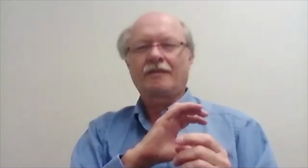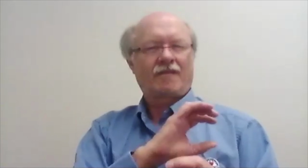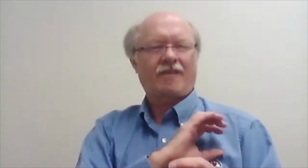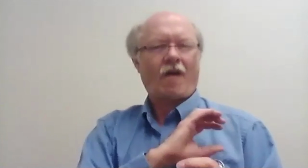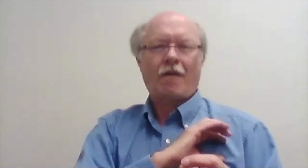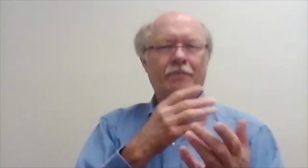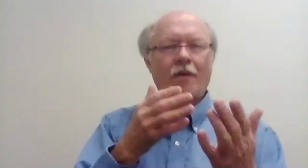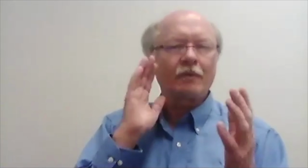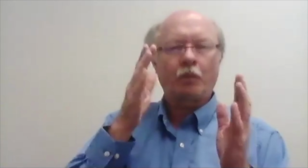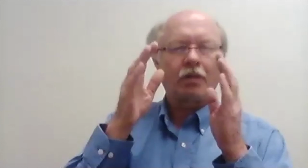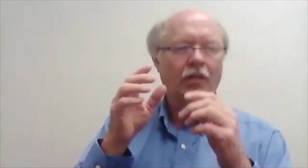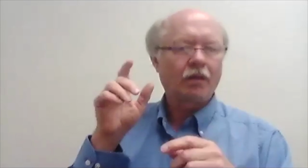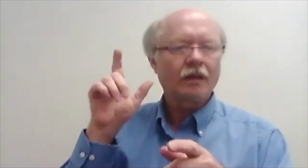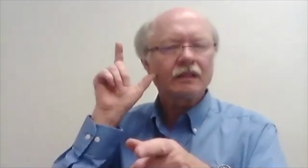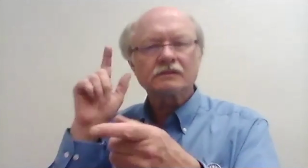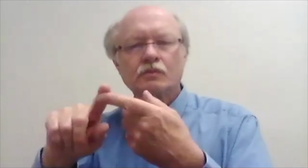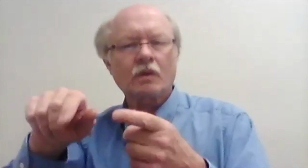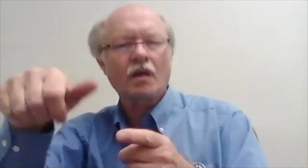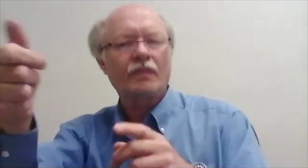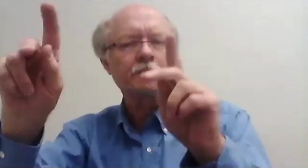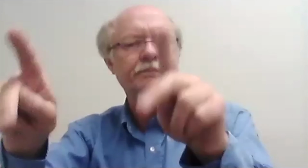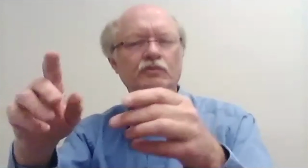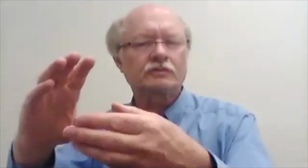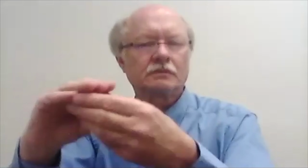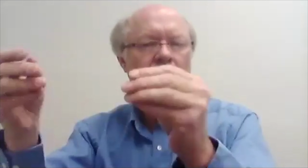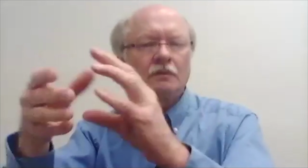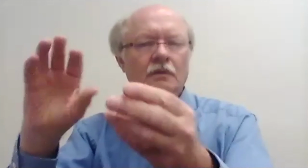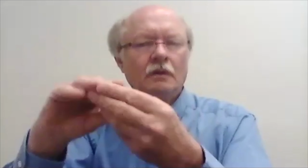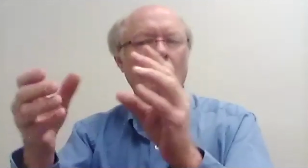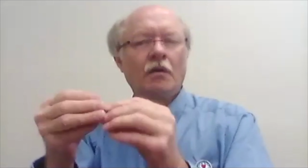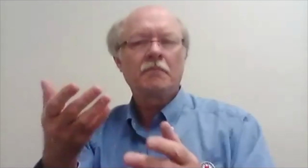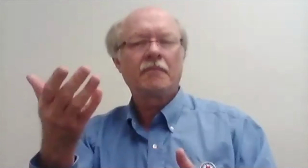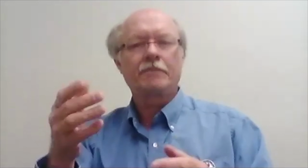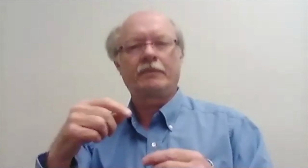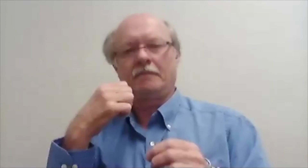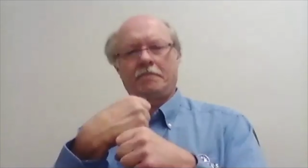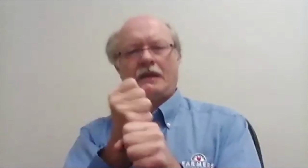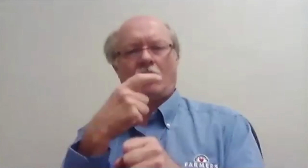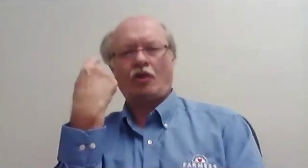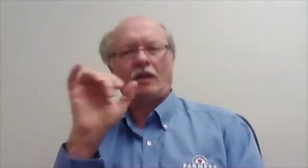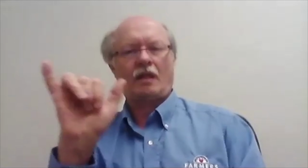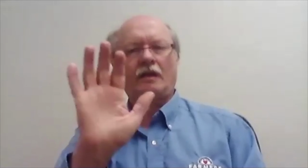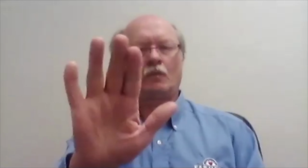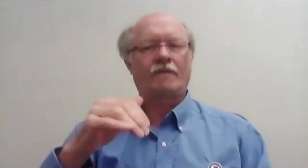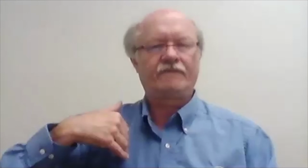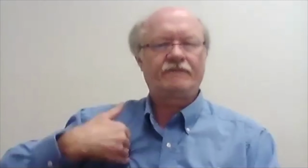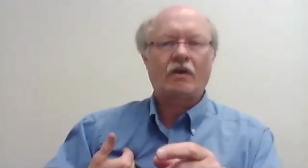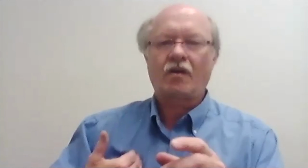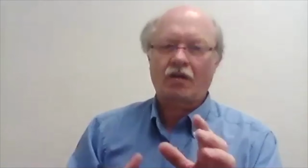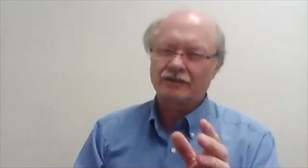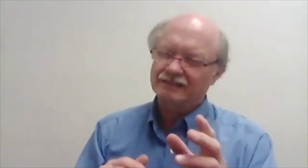The officer might instead listen to the other person if you do that and they might make it look like it's your fault,